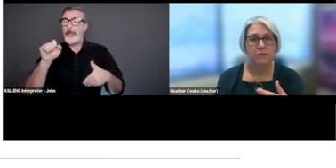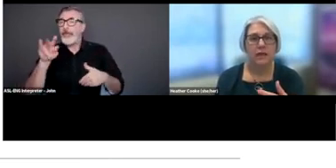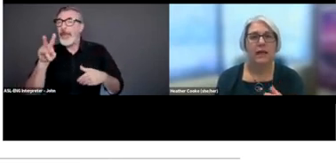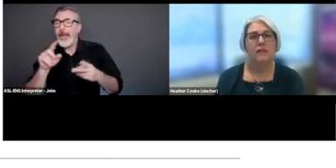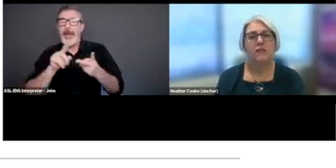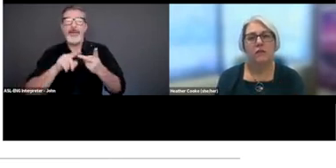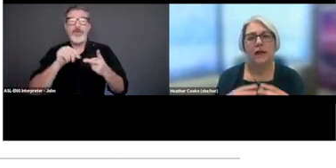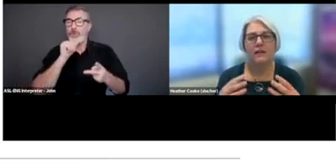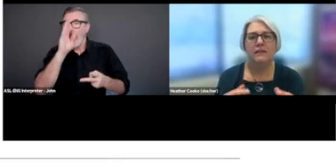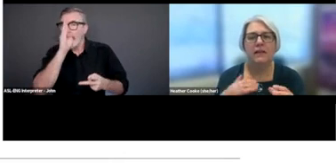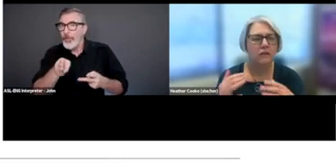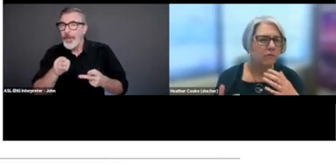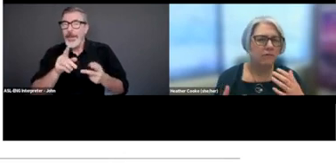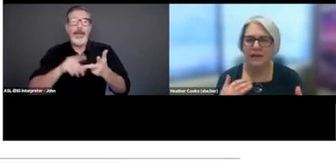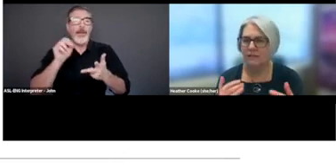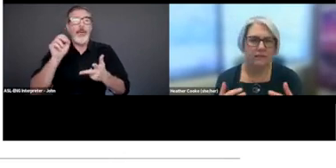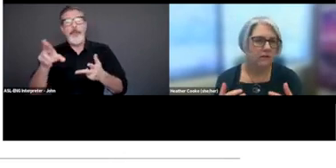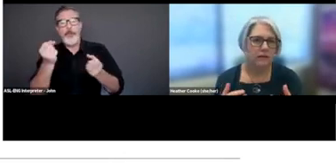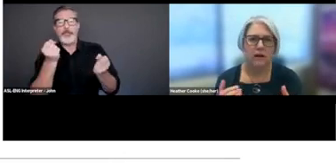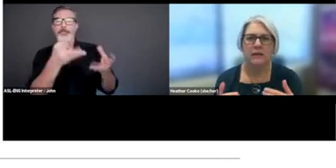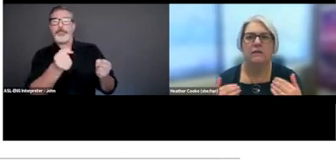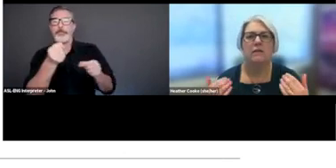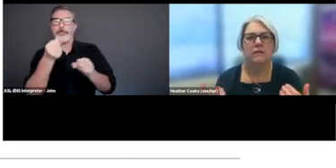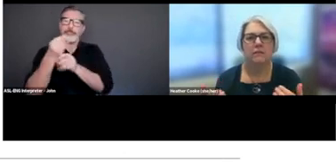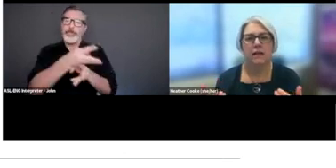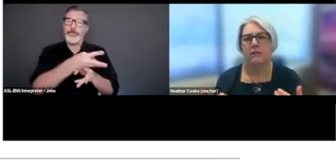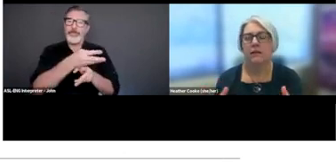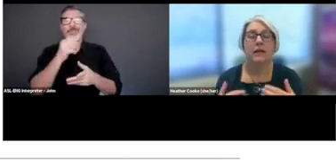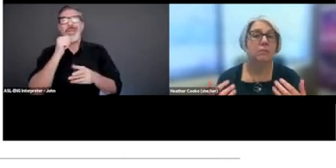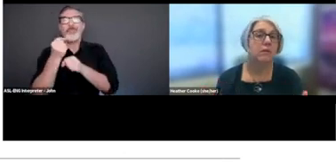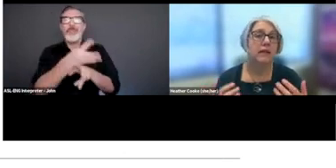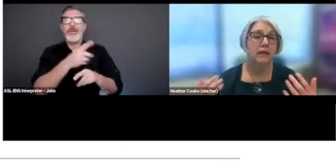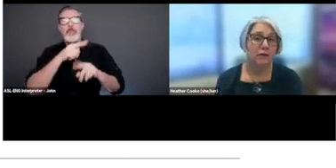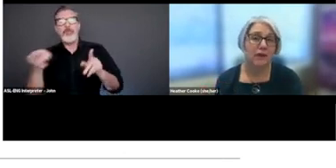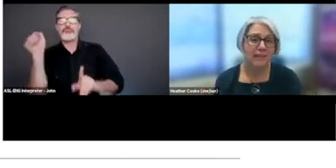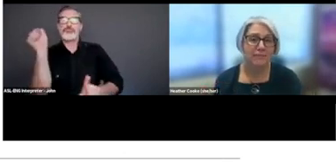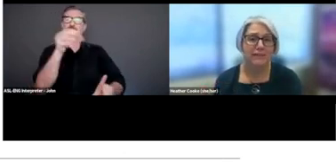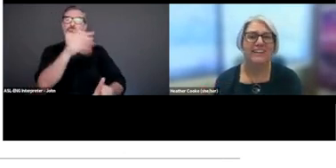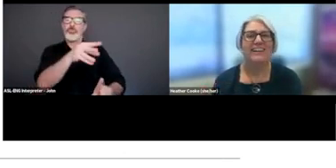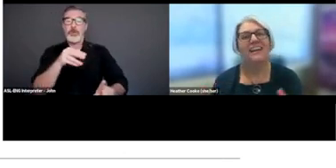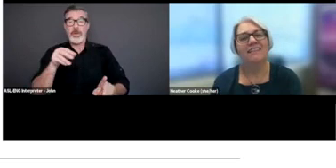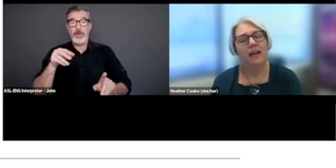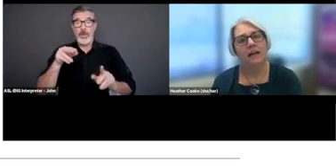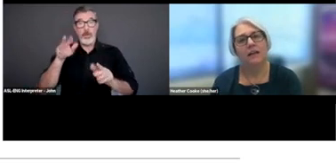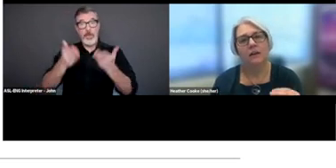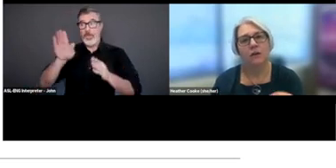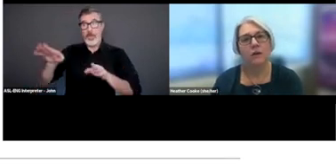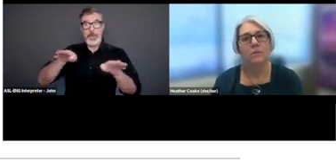so that means they don't necessarily rise to the same level as bullying or harassment like that in our workplace